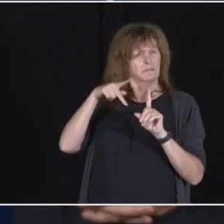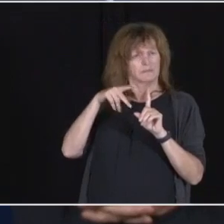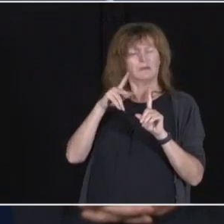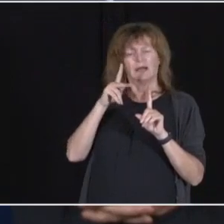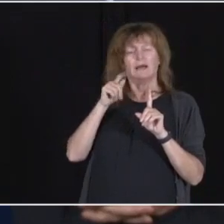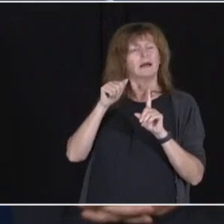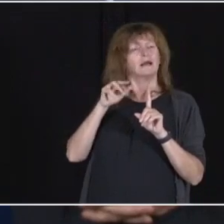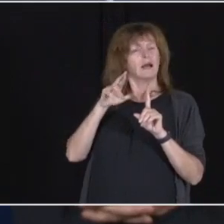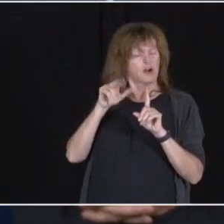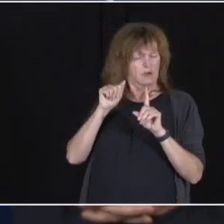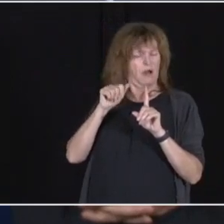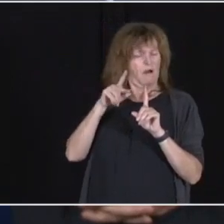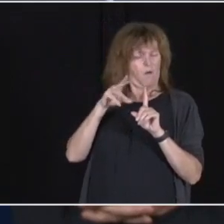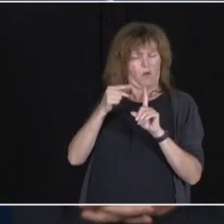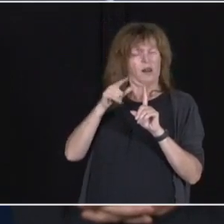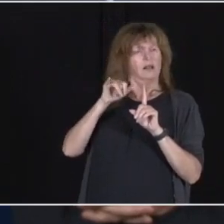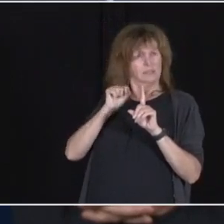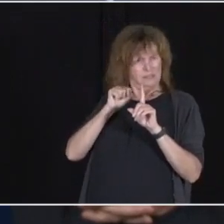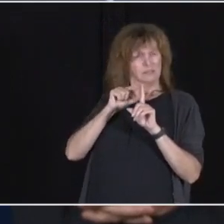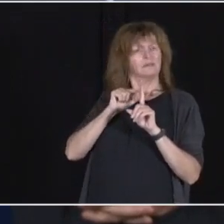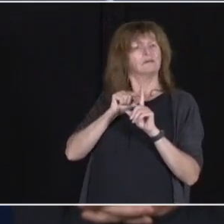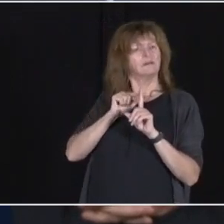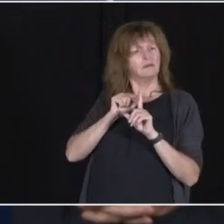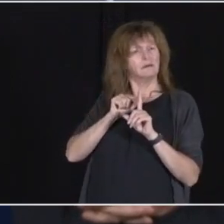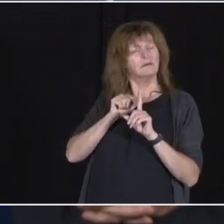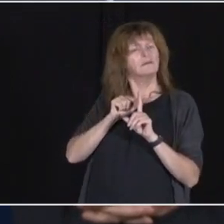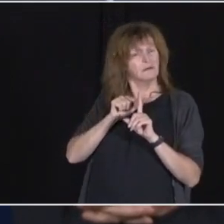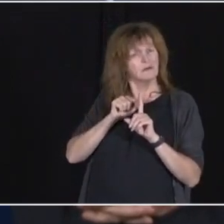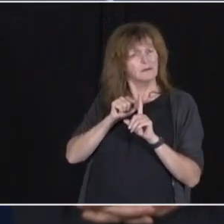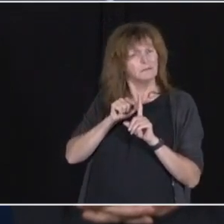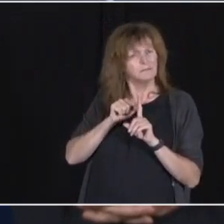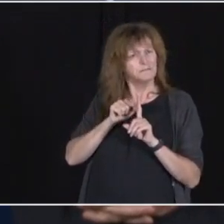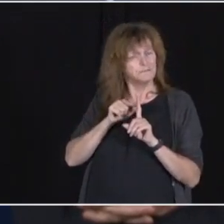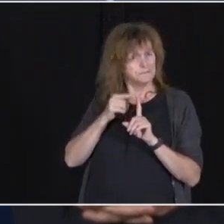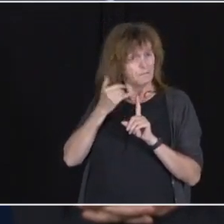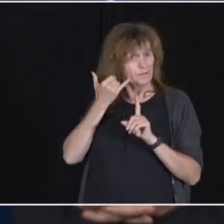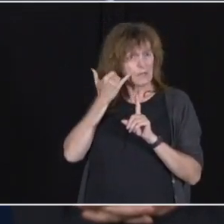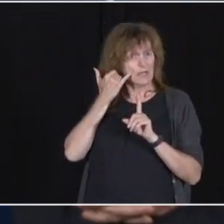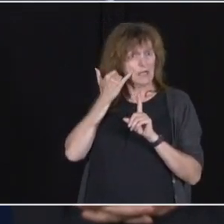Is she going to be allowed back in caucus at sometime?